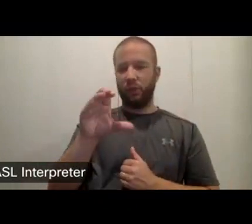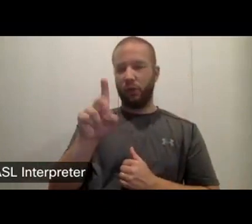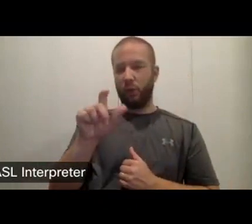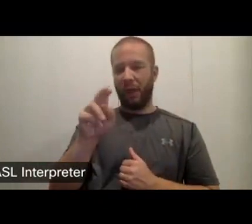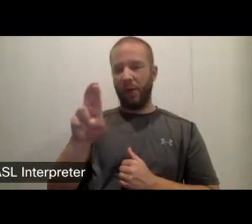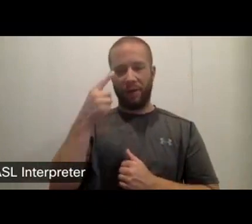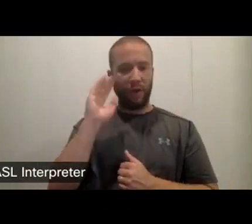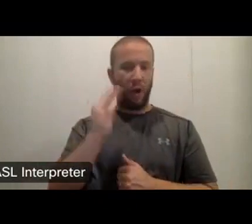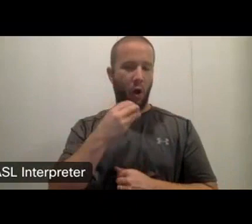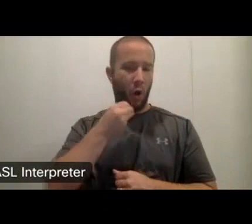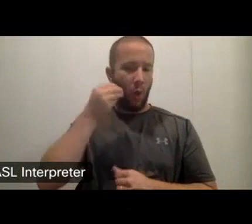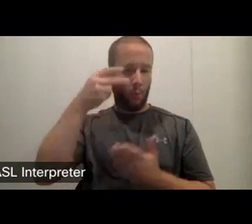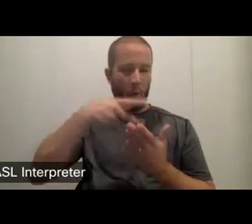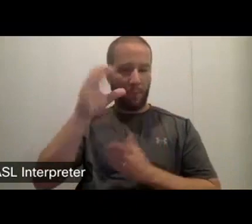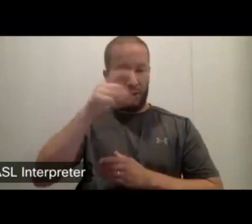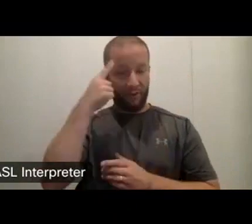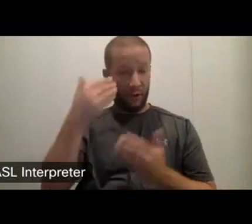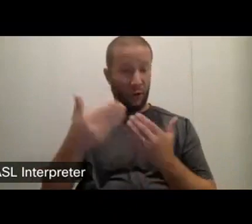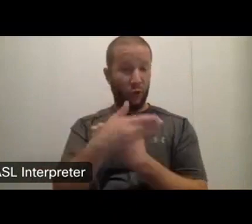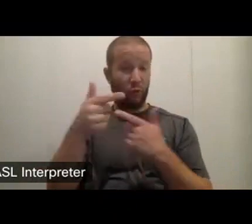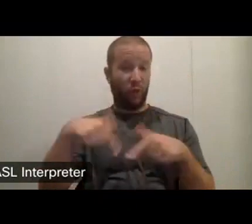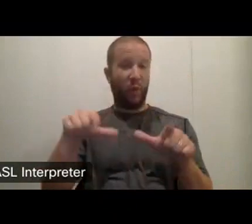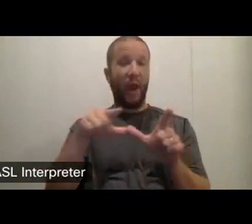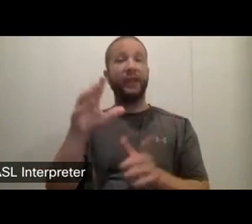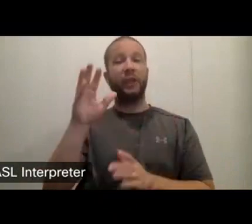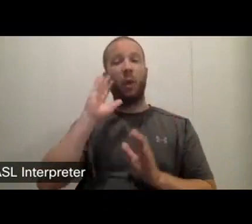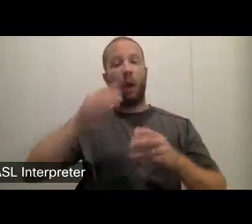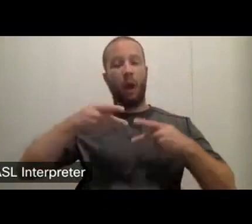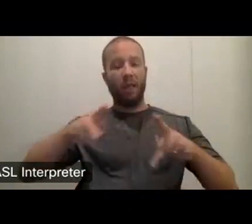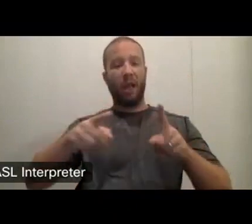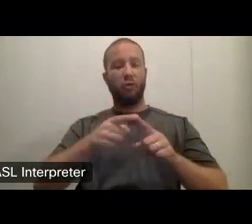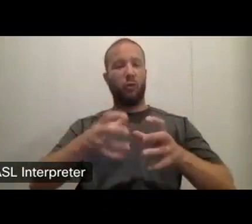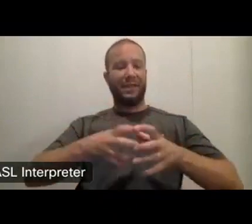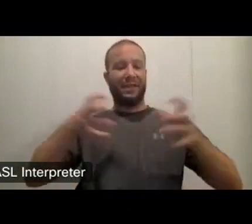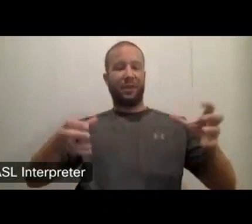um program and uh that can allow us to expand our fate and our service